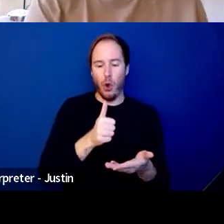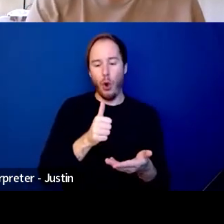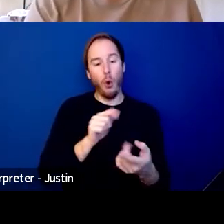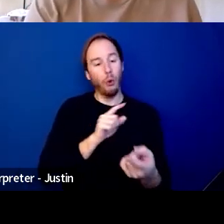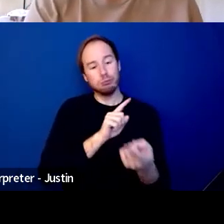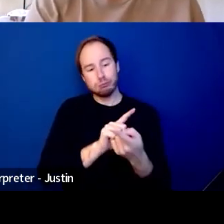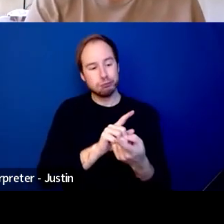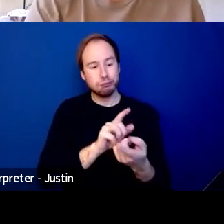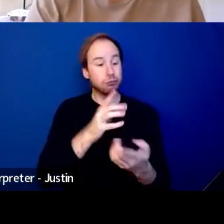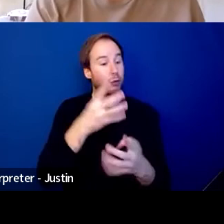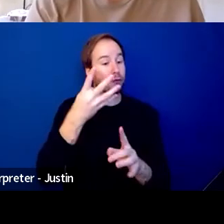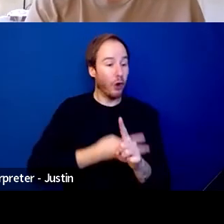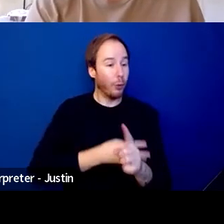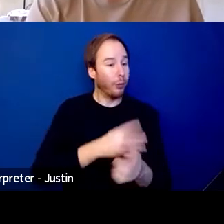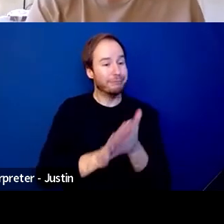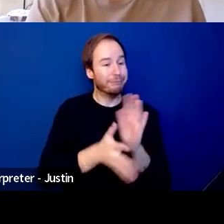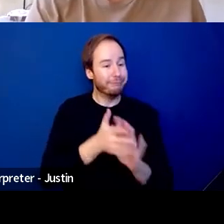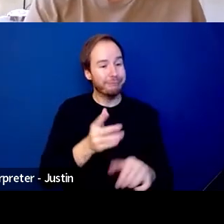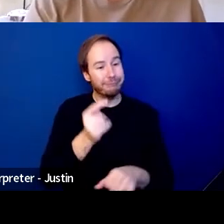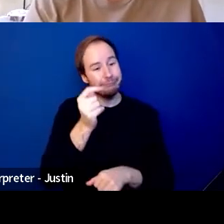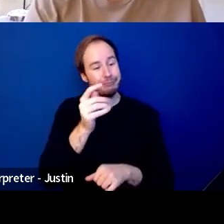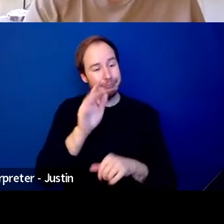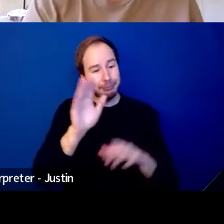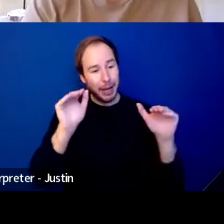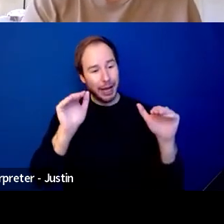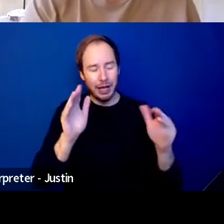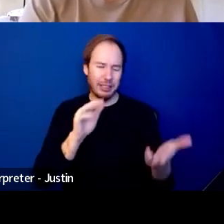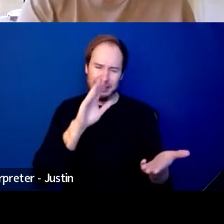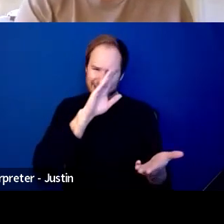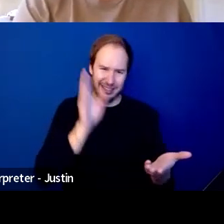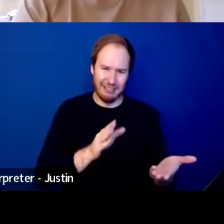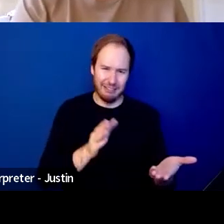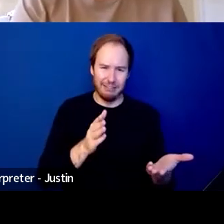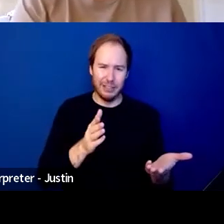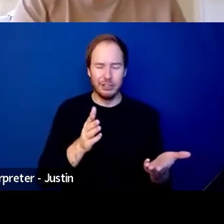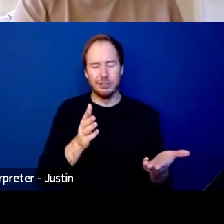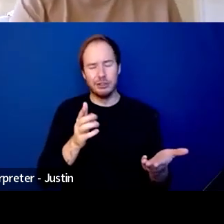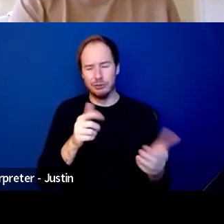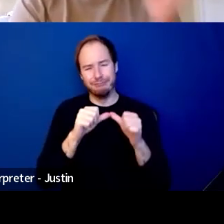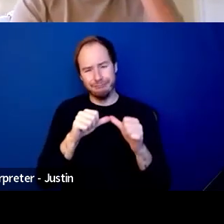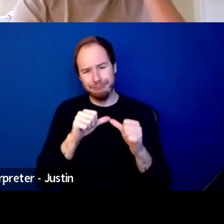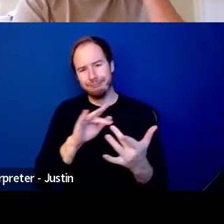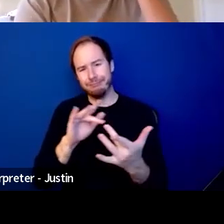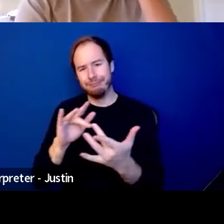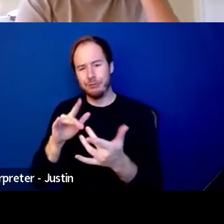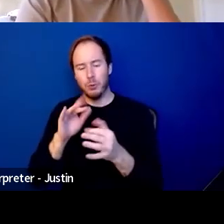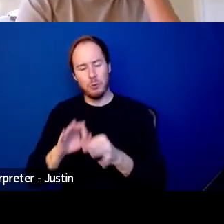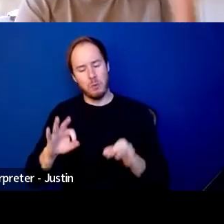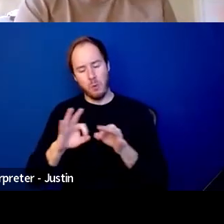at four months, we're done, and we like... So it's just really important that the outreach team